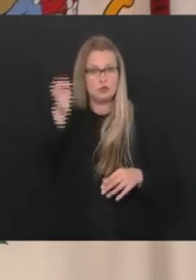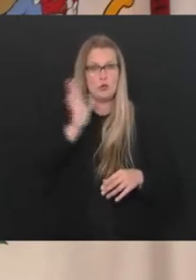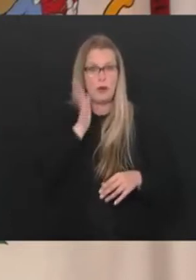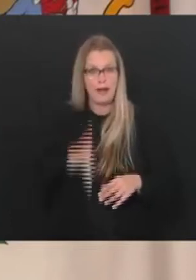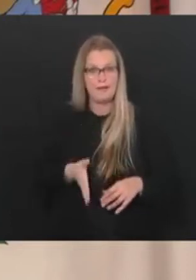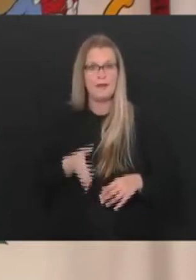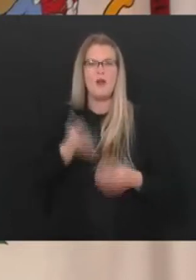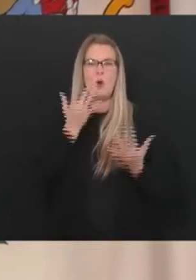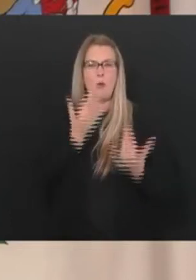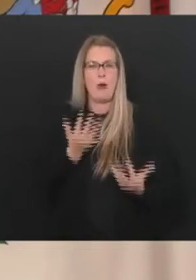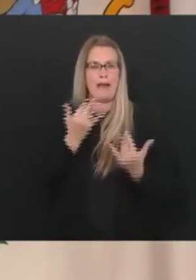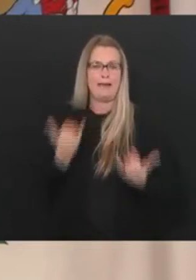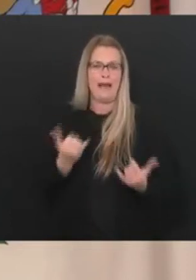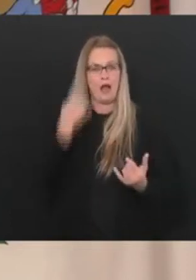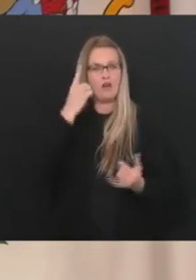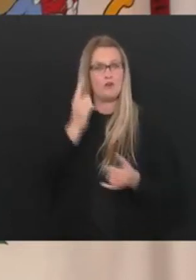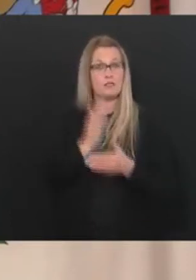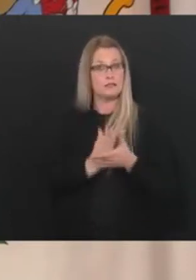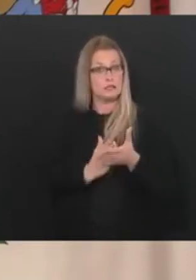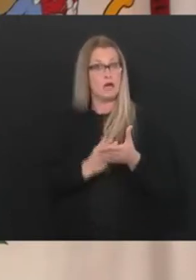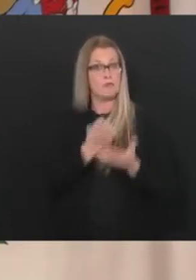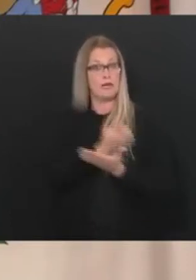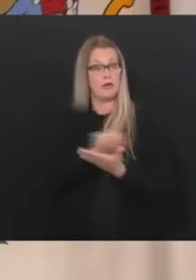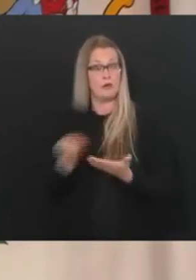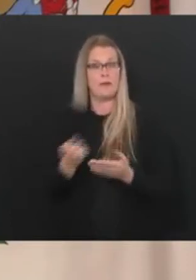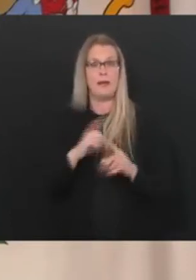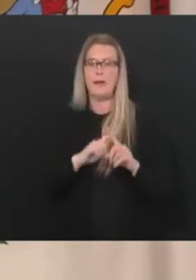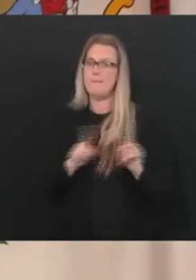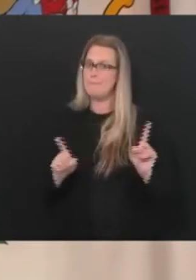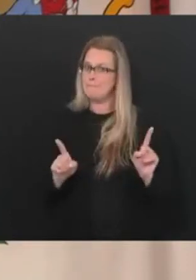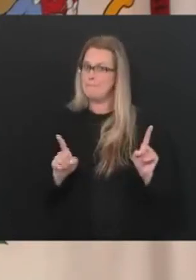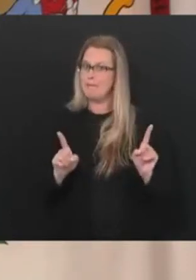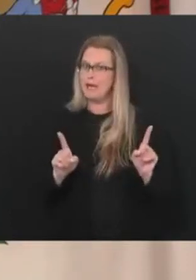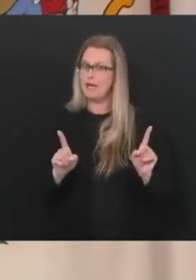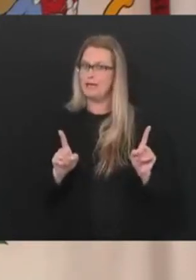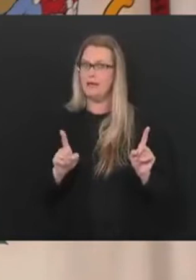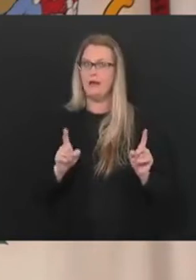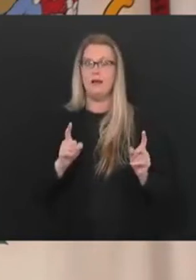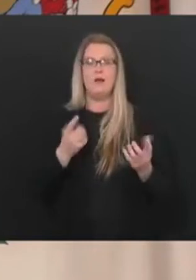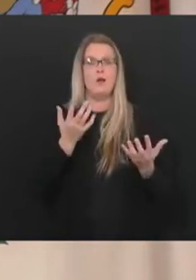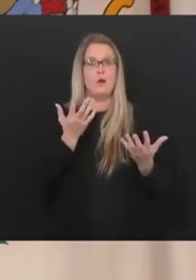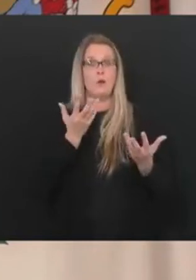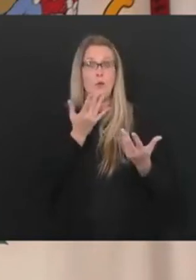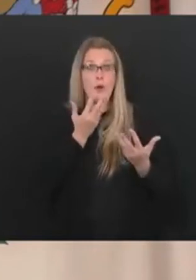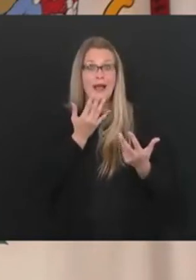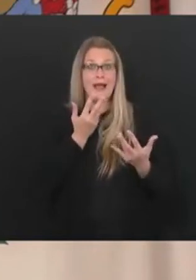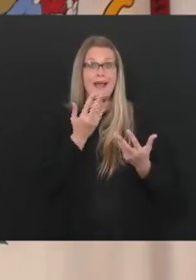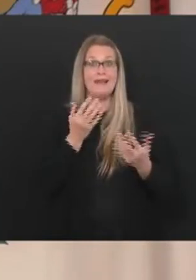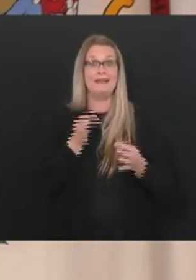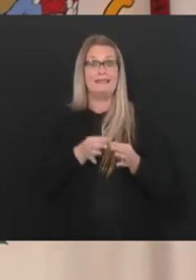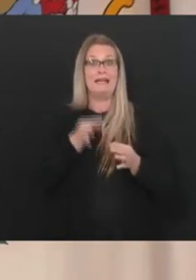THEY WILL BE MOVING INTO FAIRMONT REGIONAL IN THE VERY NEAR FUTURE. THERE'S STILL EQUIPMENT THAT THEY'RE WAITING ON, AND